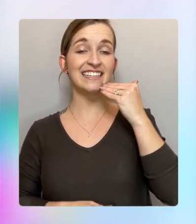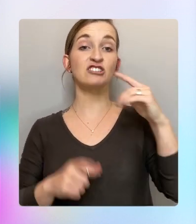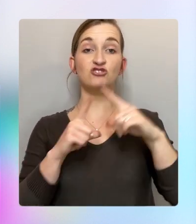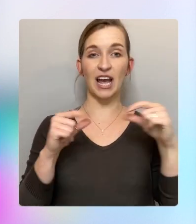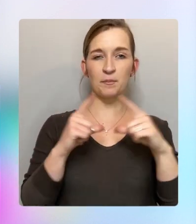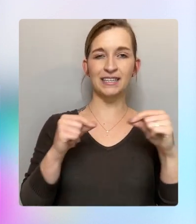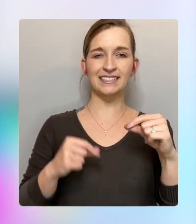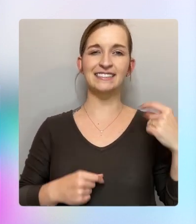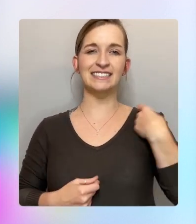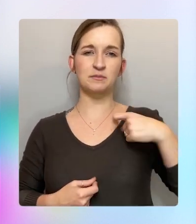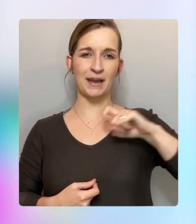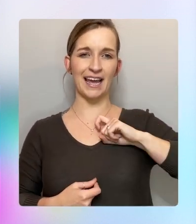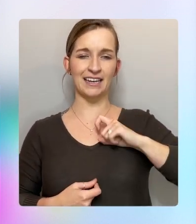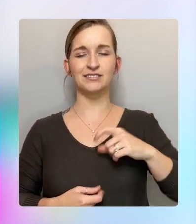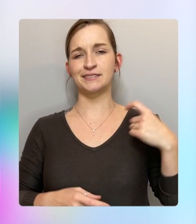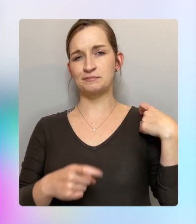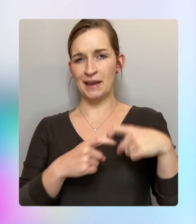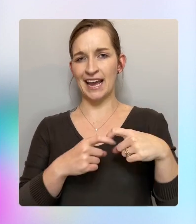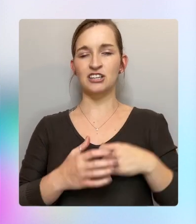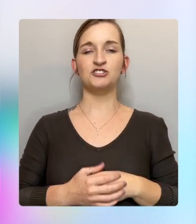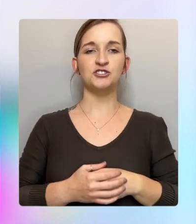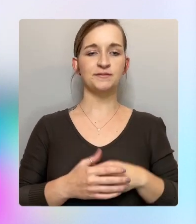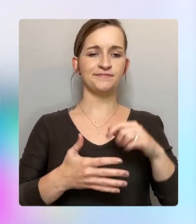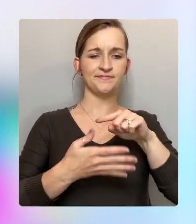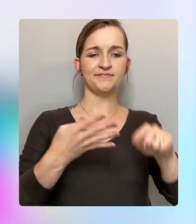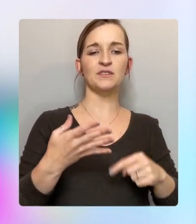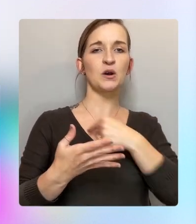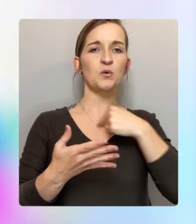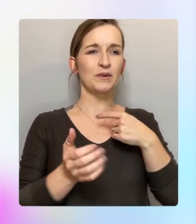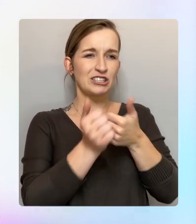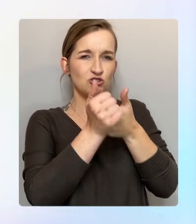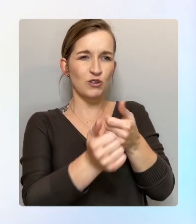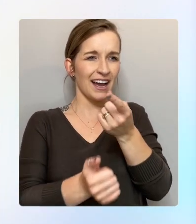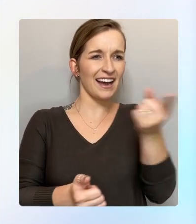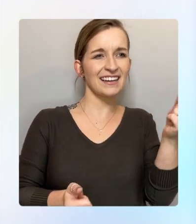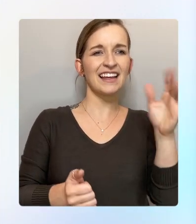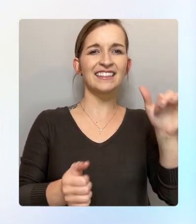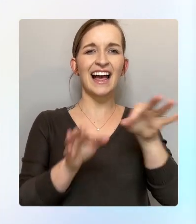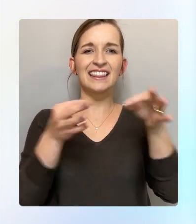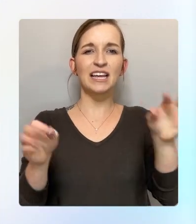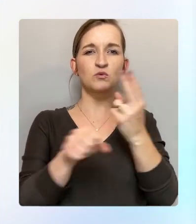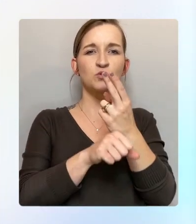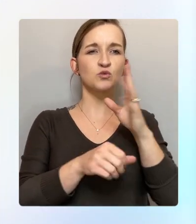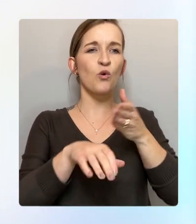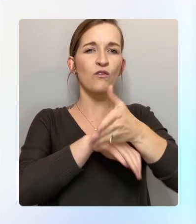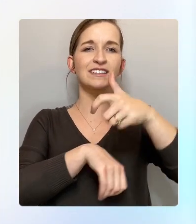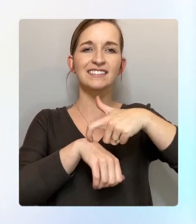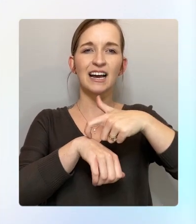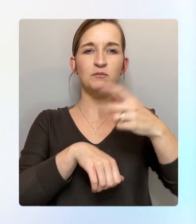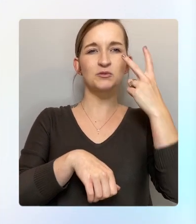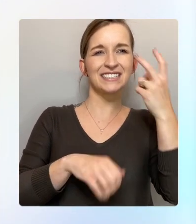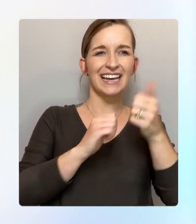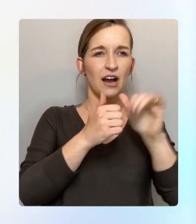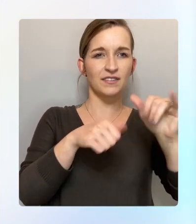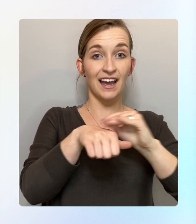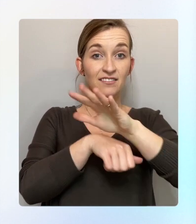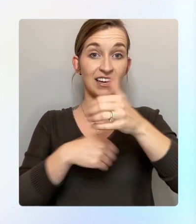to see how our design and marketing decisions affect the game. Diversity, representation, and accessibility are tenants